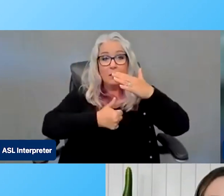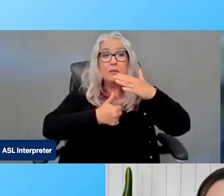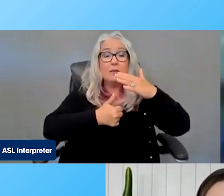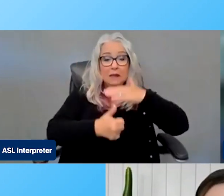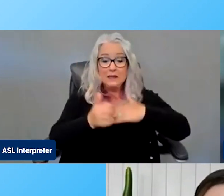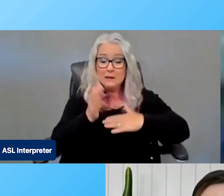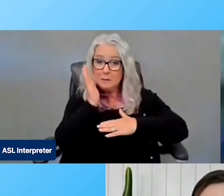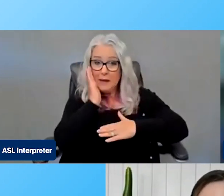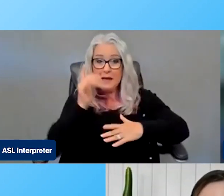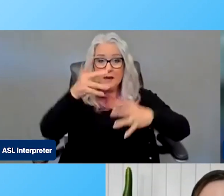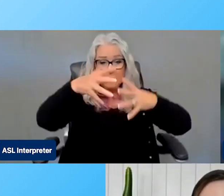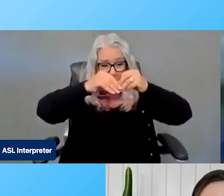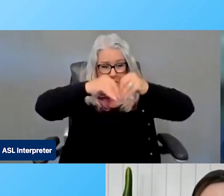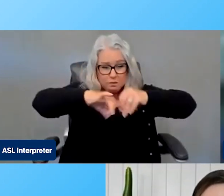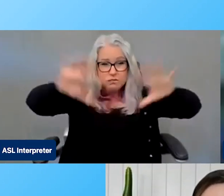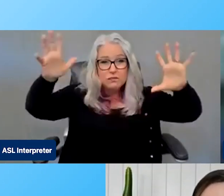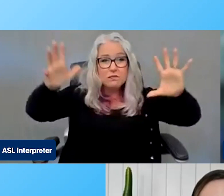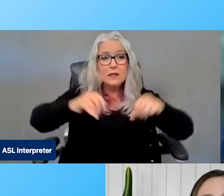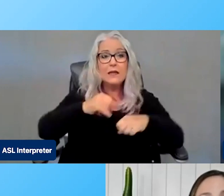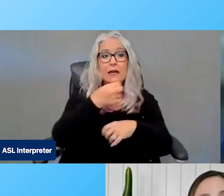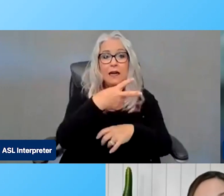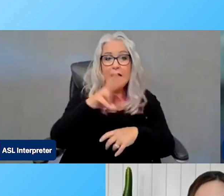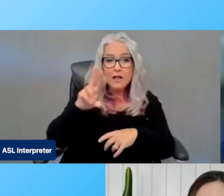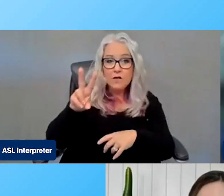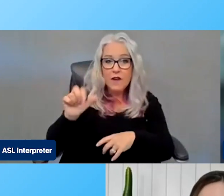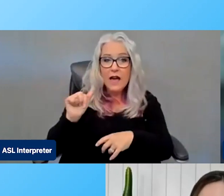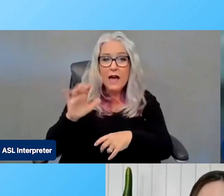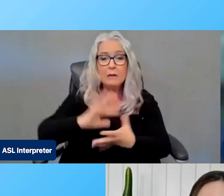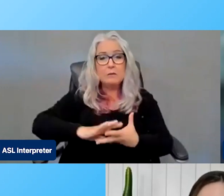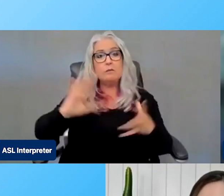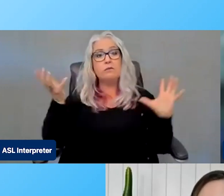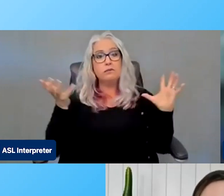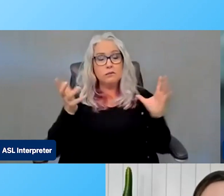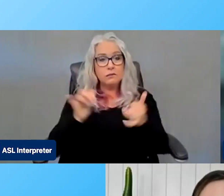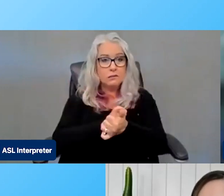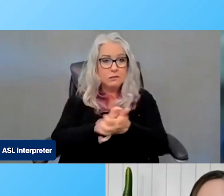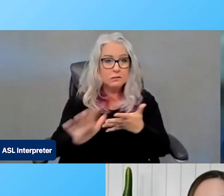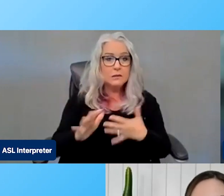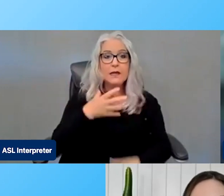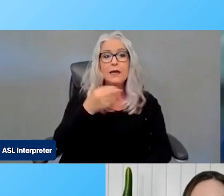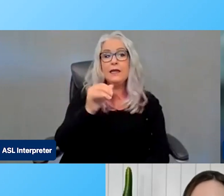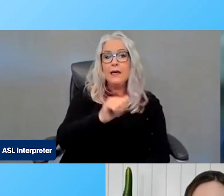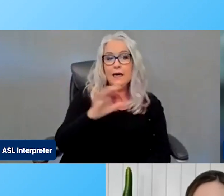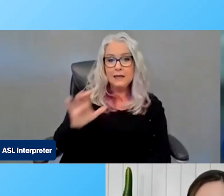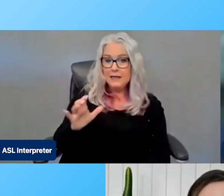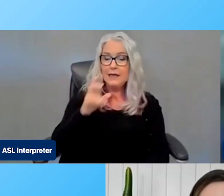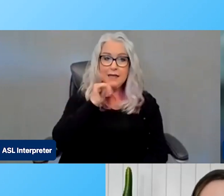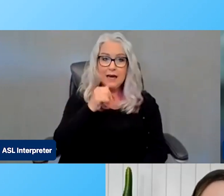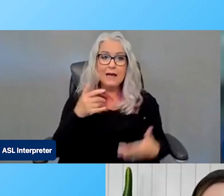His heating and air conditioning units were destroyed. And then because of the AC being out, the place just was covered